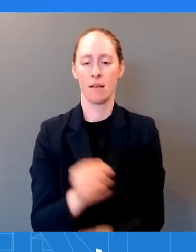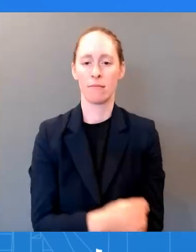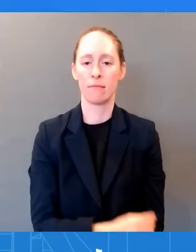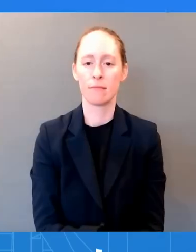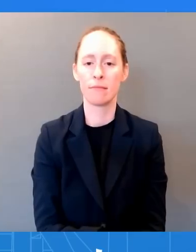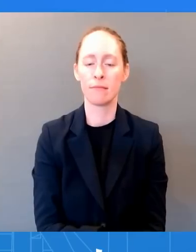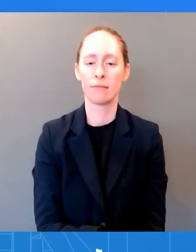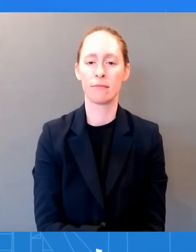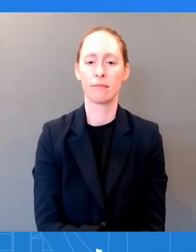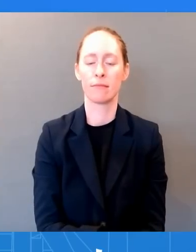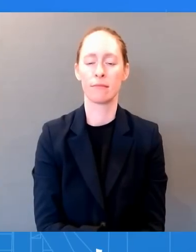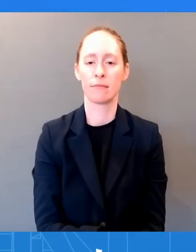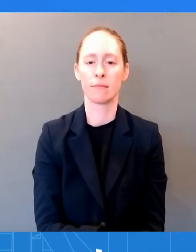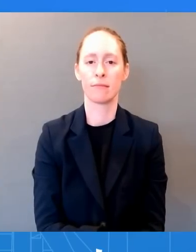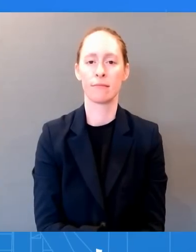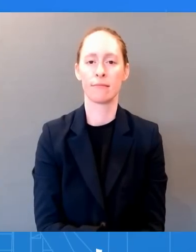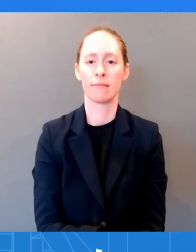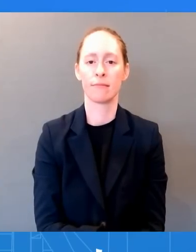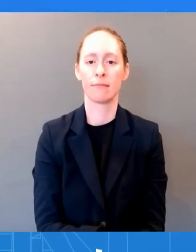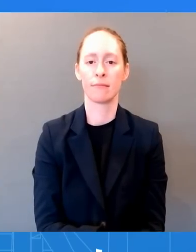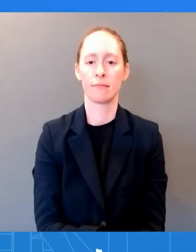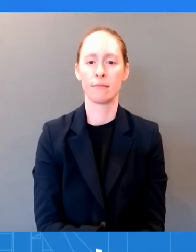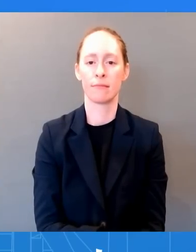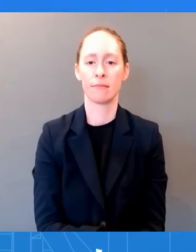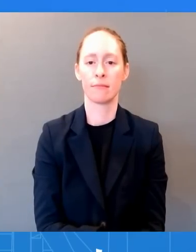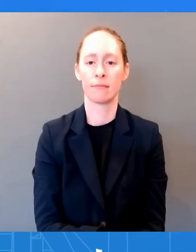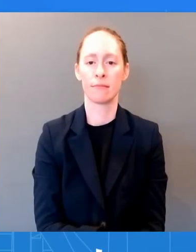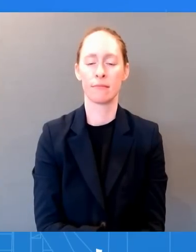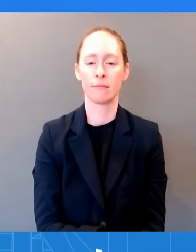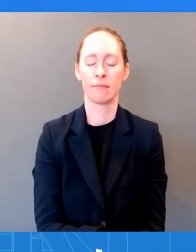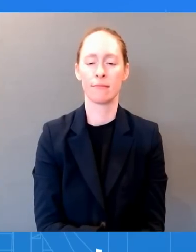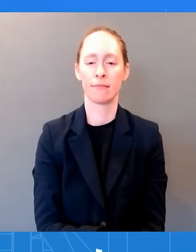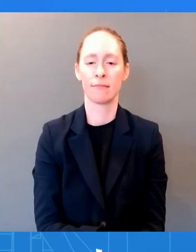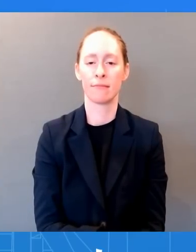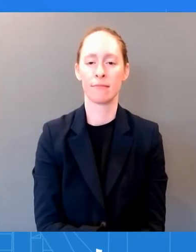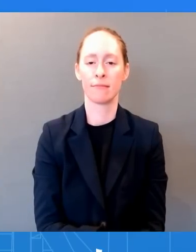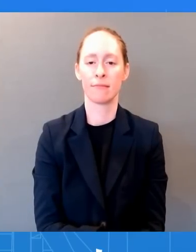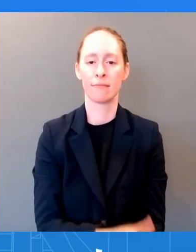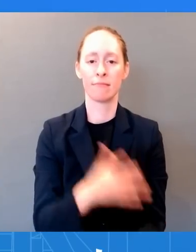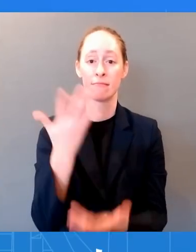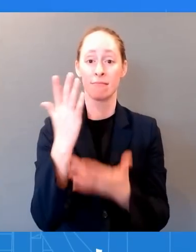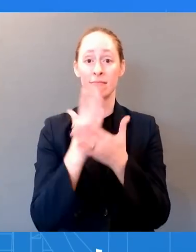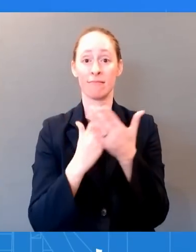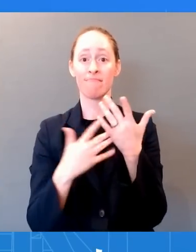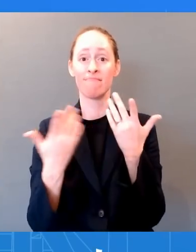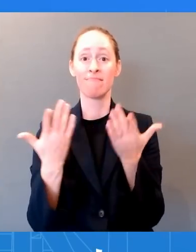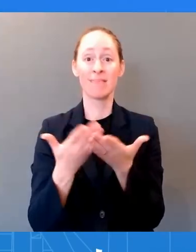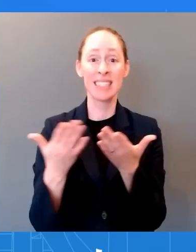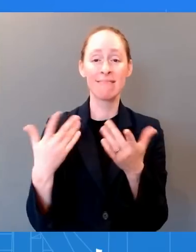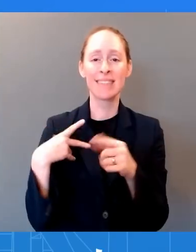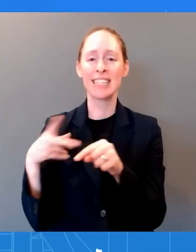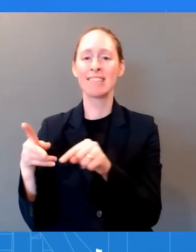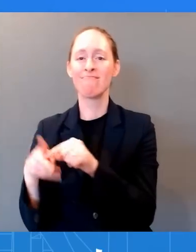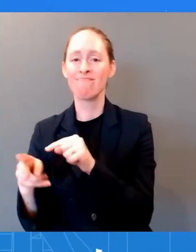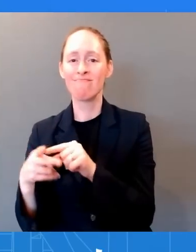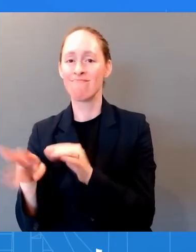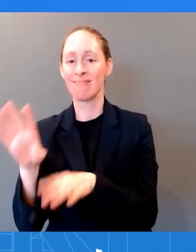actually end some things and -- and cut some -- cut away, take some money away from things like testing to help --